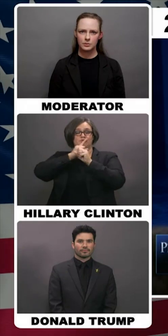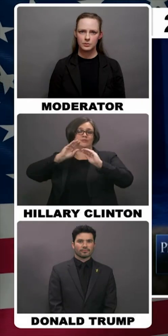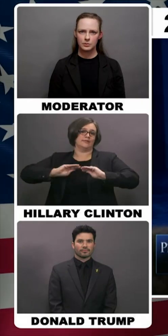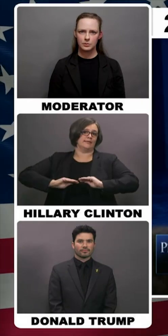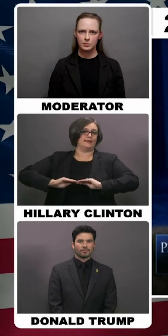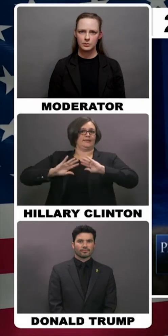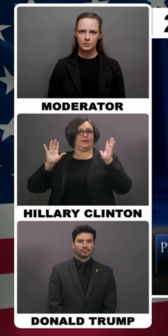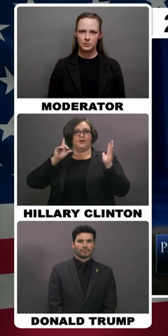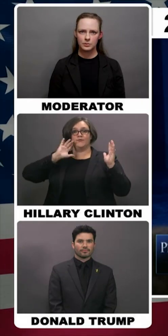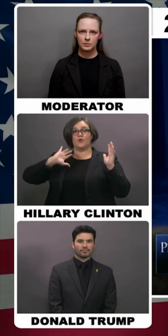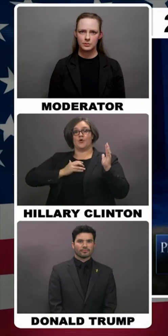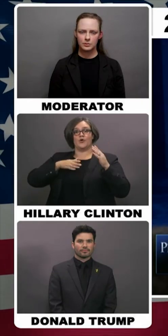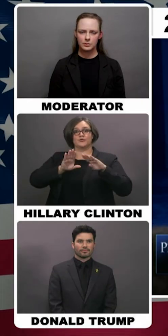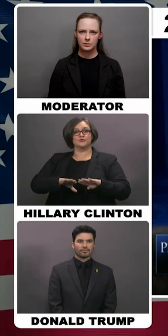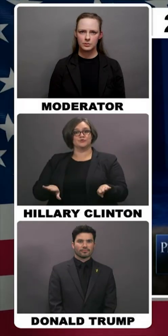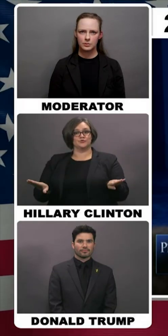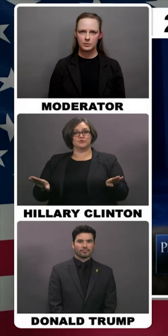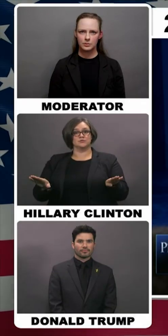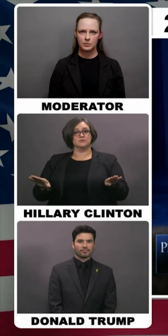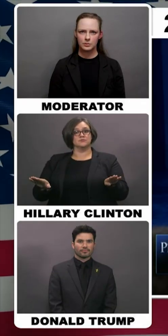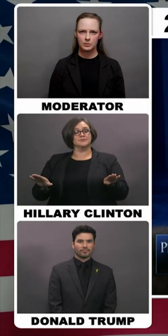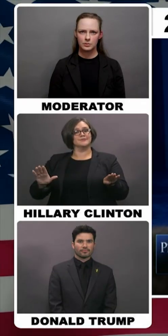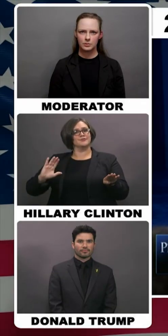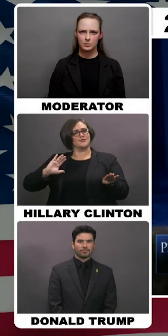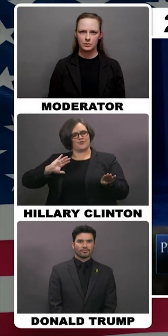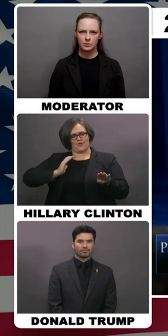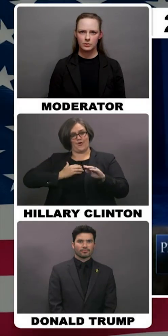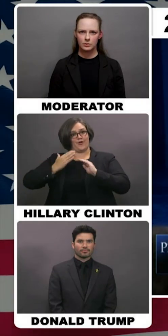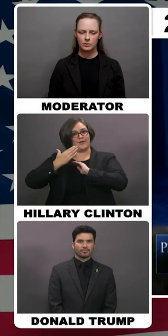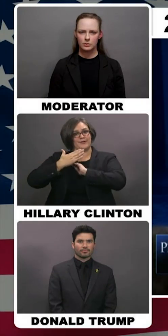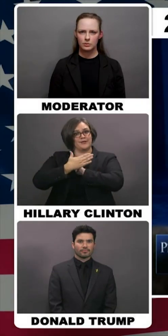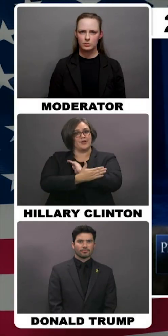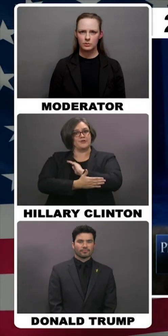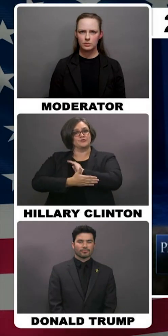our children that our country really is great